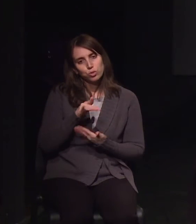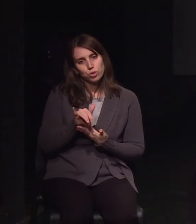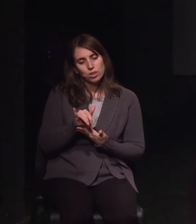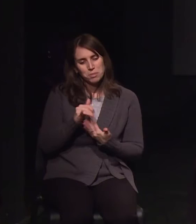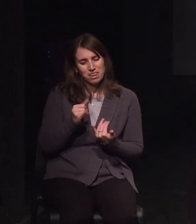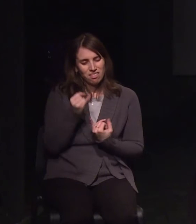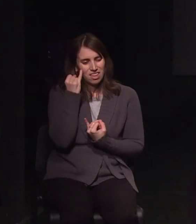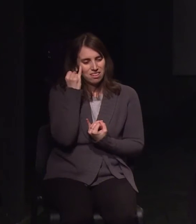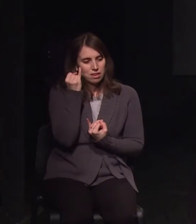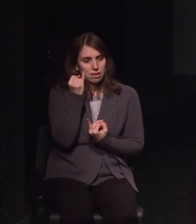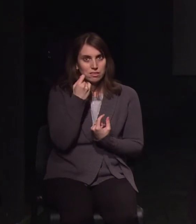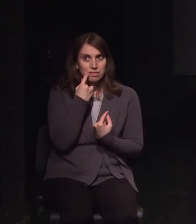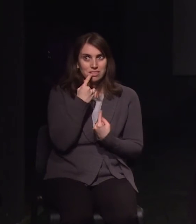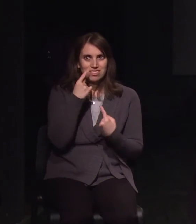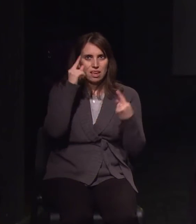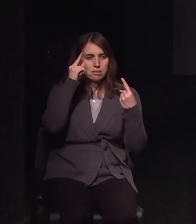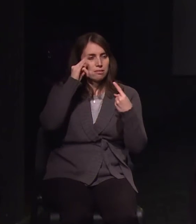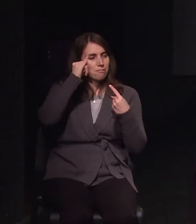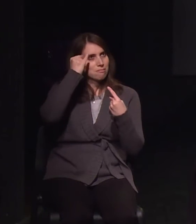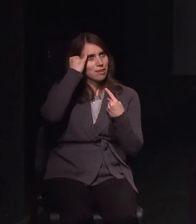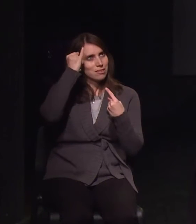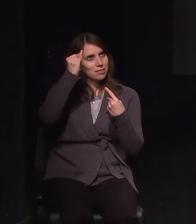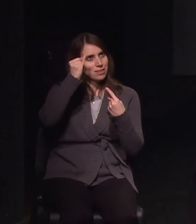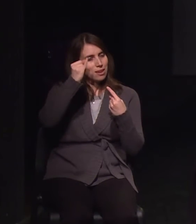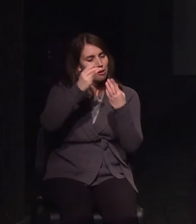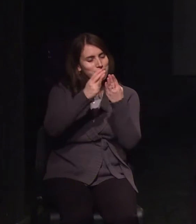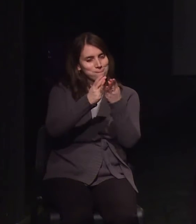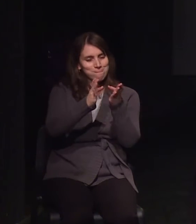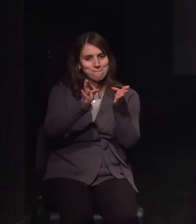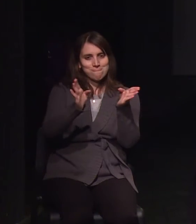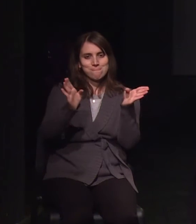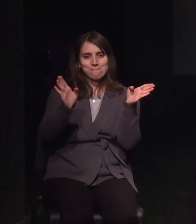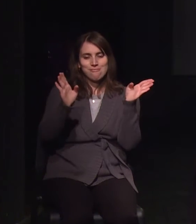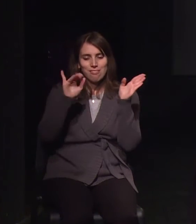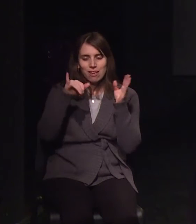And I think because that means such a flexible thing now, and because we’re also dealing